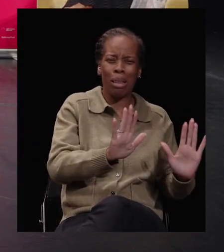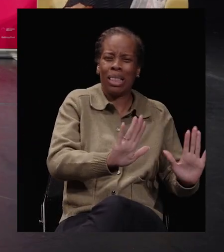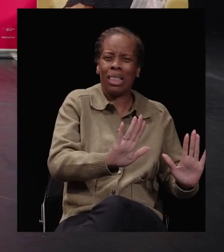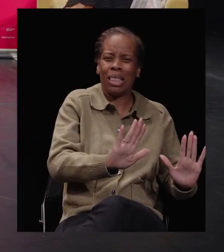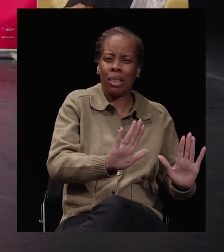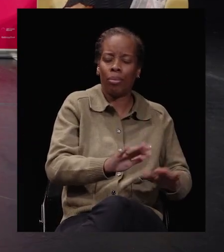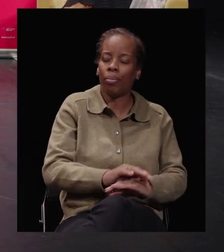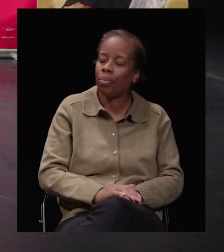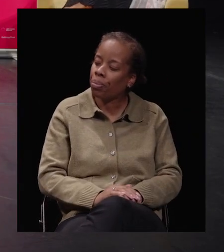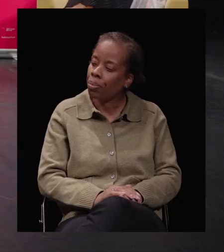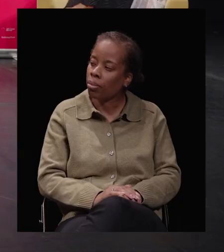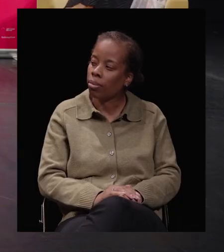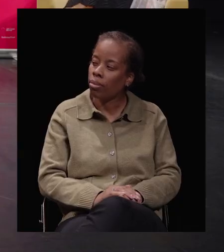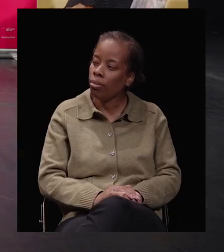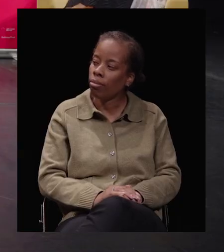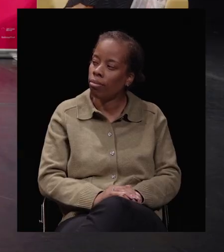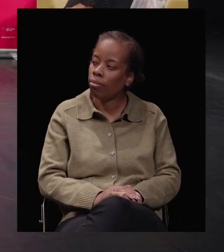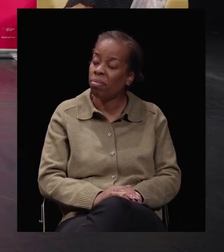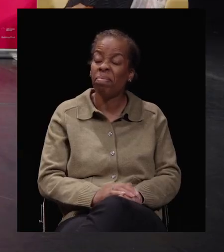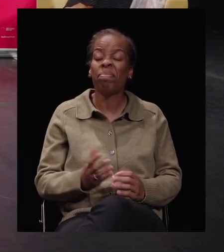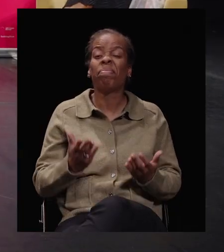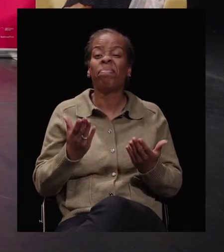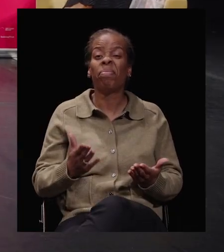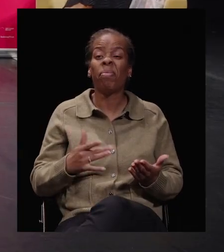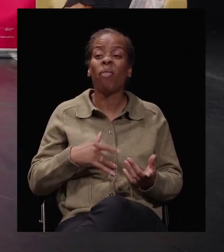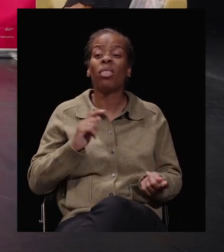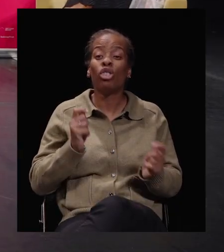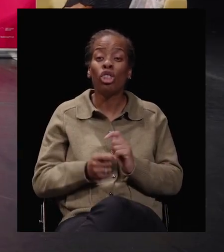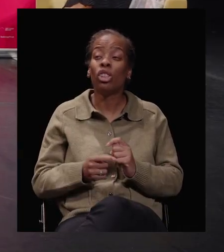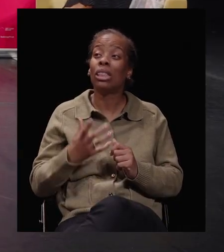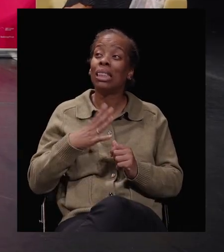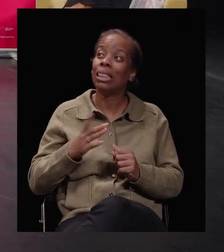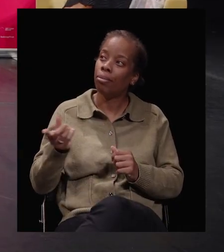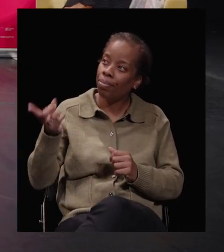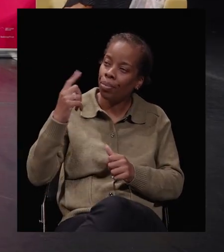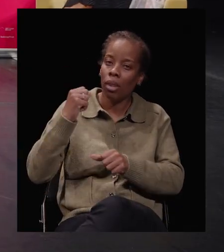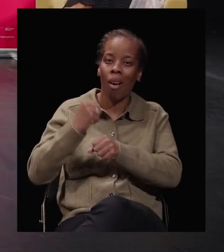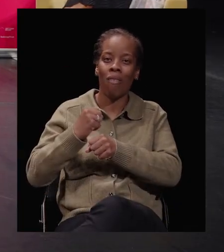the only way that's going to happen is if you get government involved and the Treasury involved and people that can make the difference,